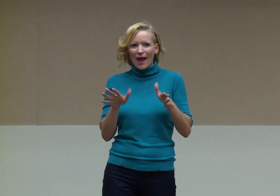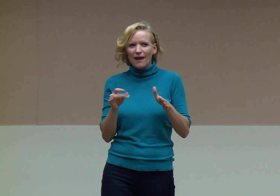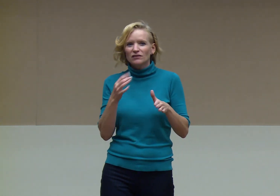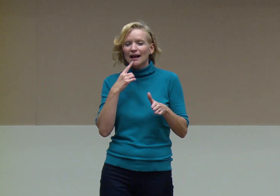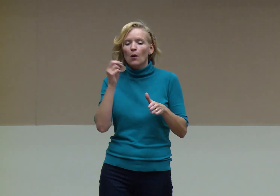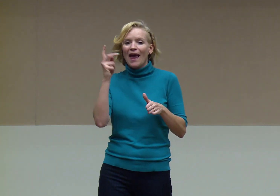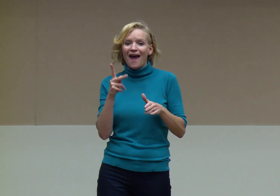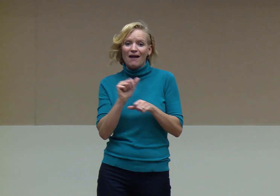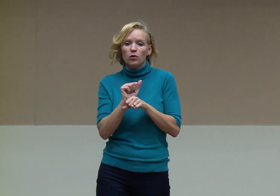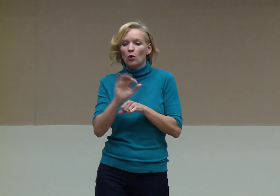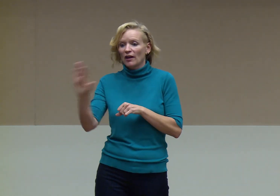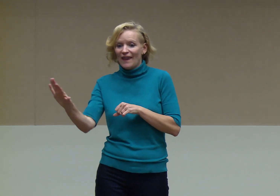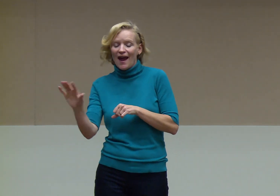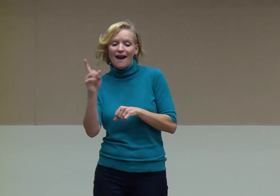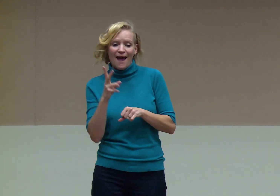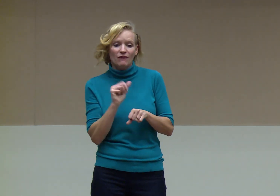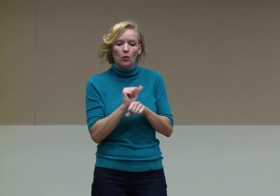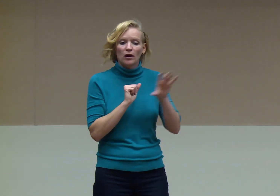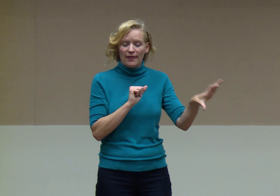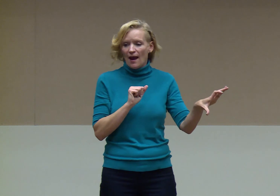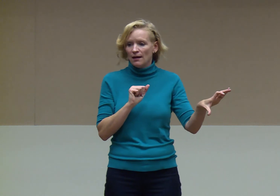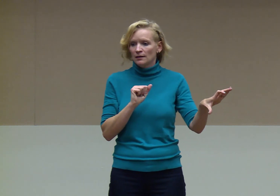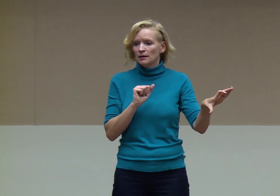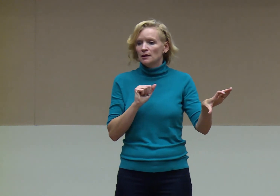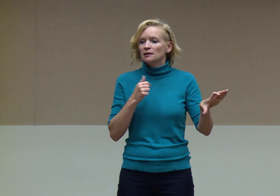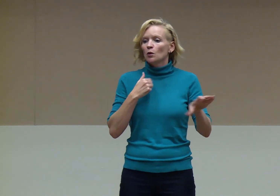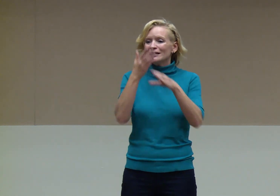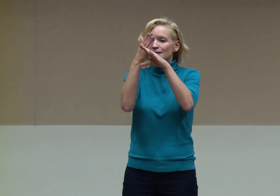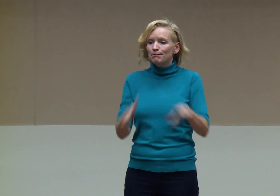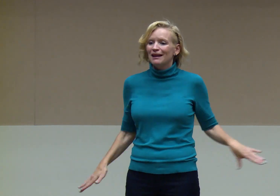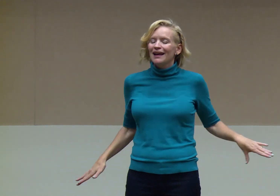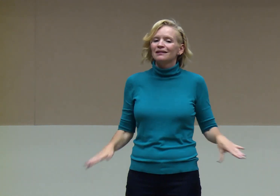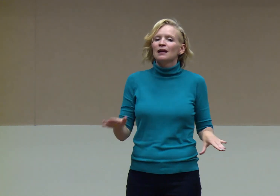So we would have half of our work with one agency and half of our work with the other.